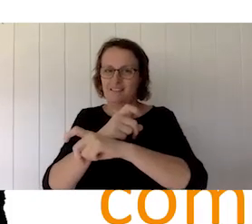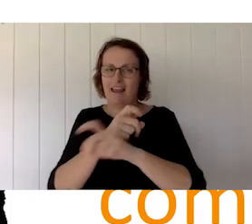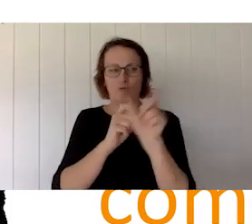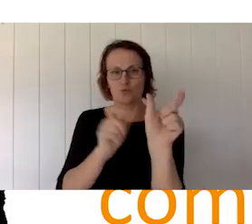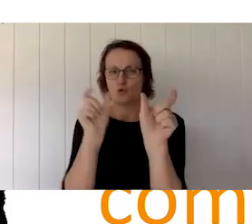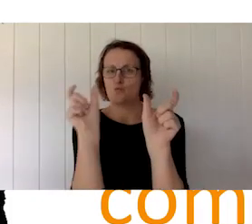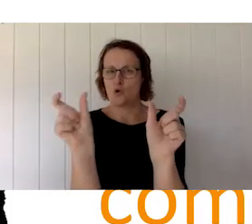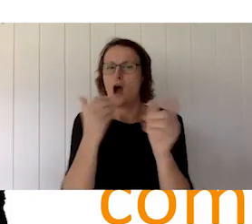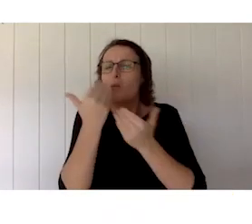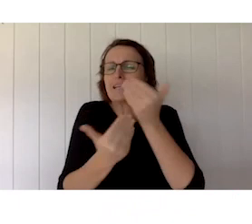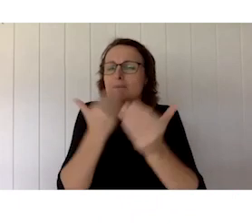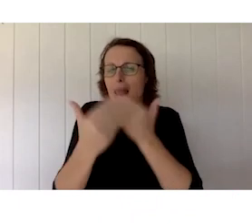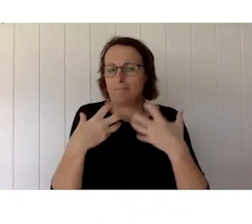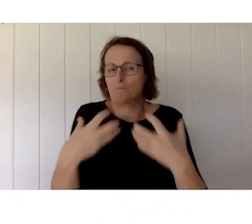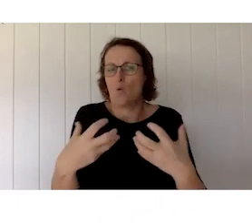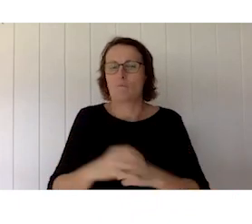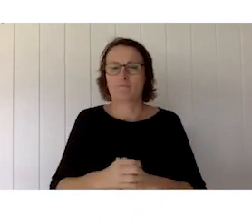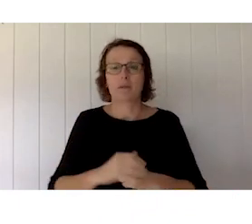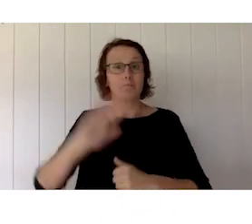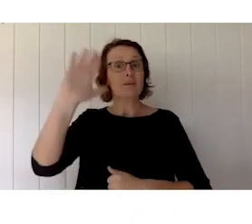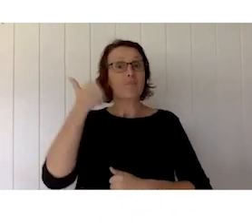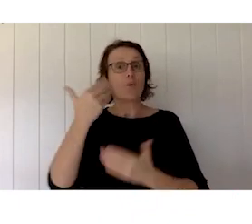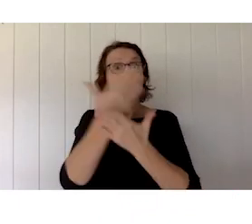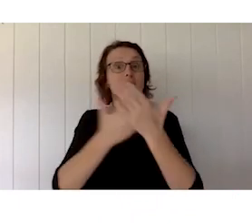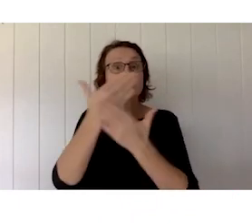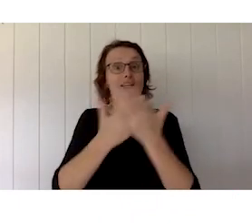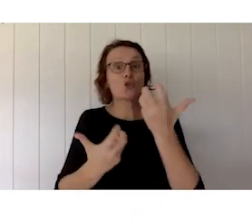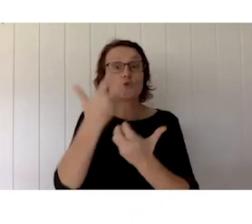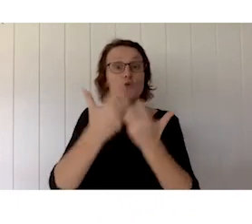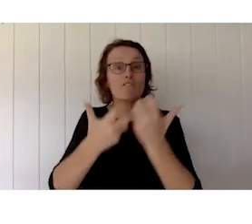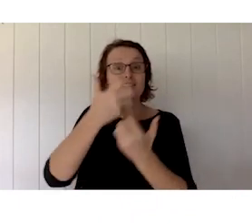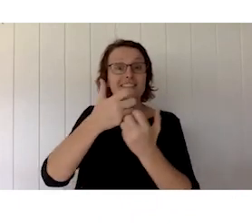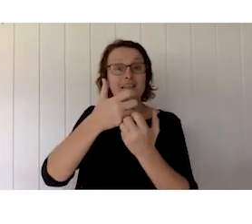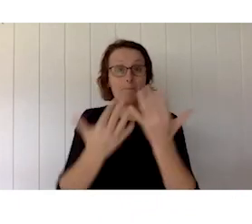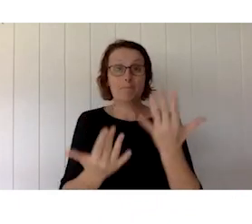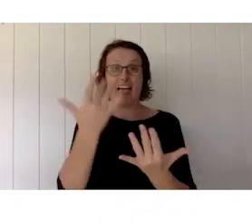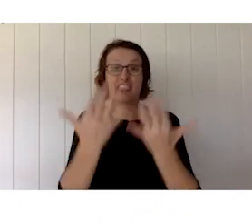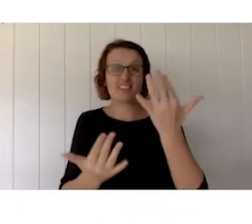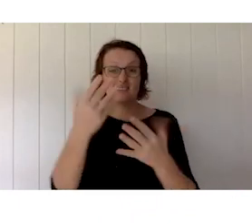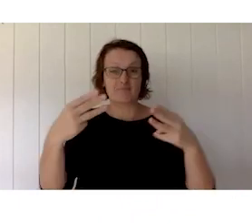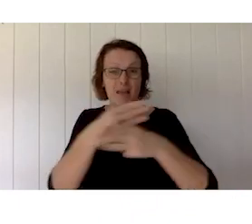trivial, but let me explain. You see, I did a mathematics degree, which is incredibly boring and you don't tell people that at barbecues